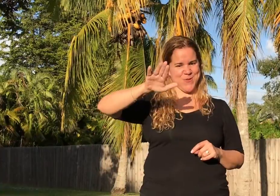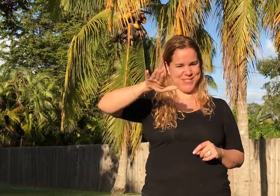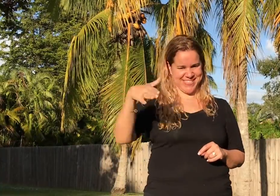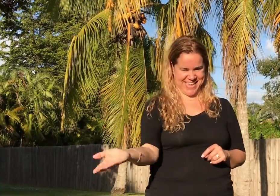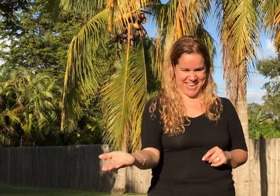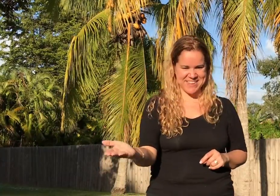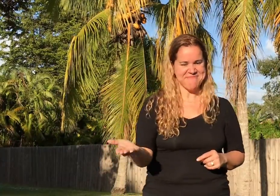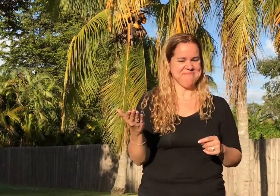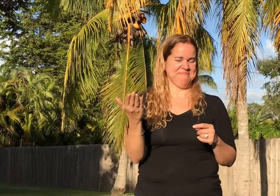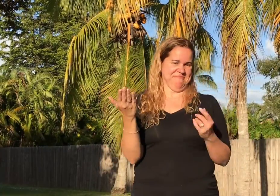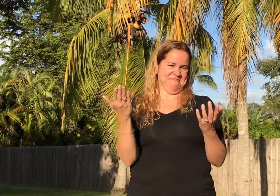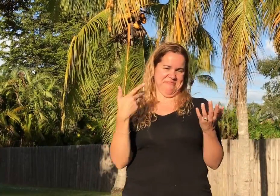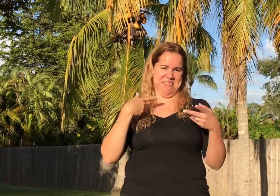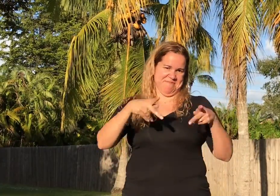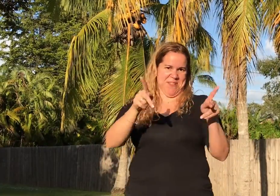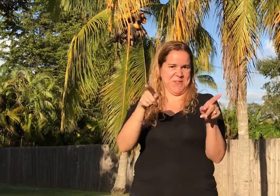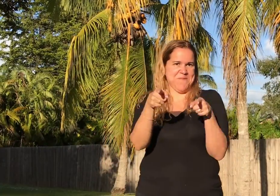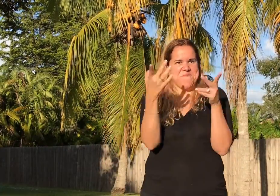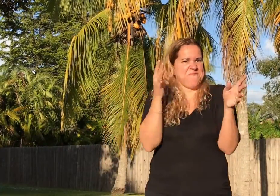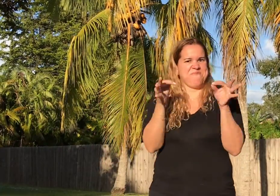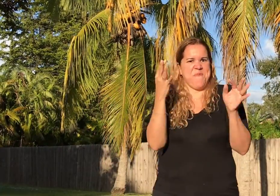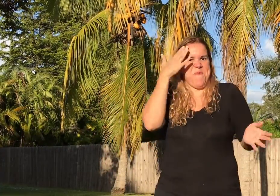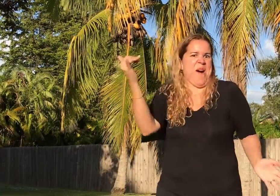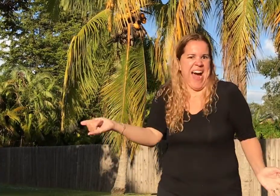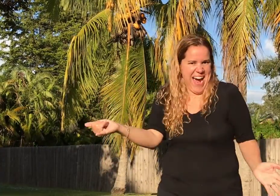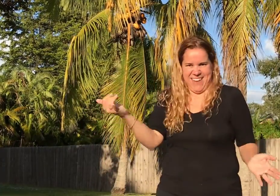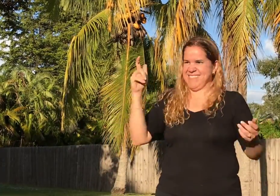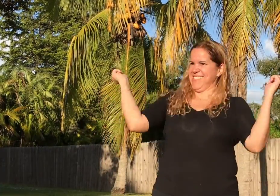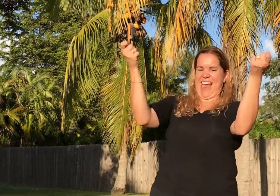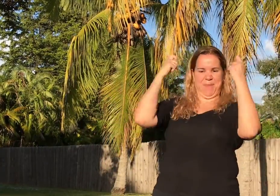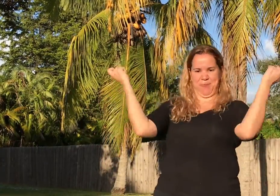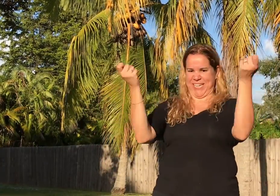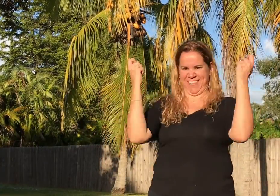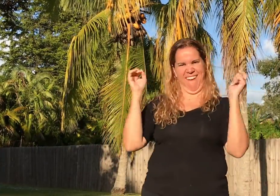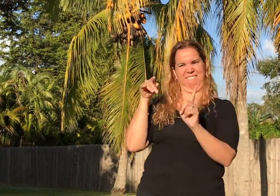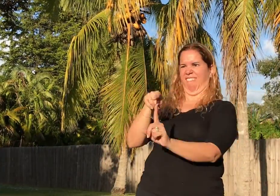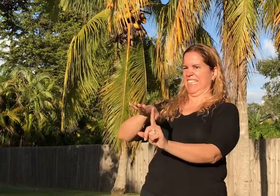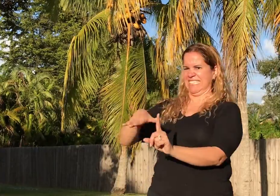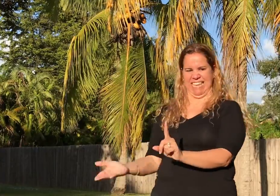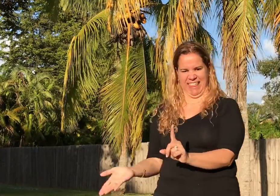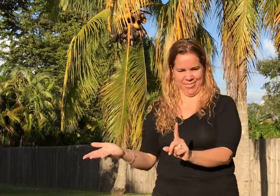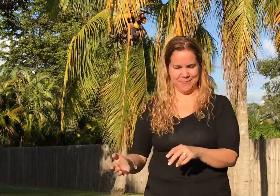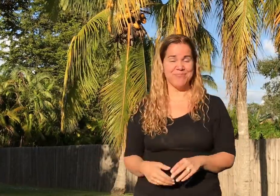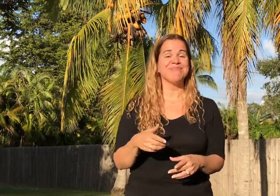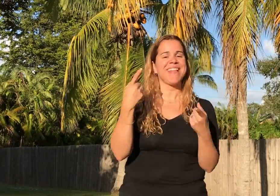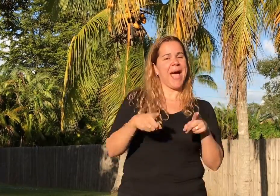If many of you are wondering why his death would mark such a celebration, allow me to explain.